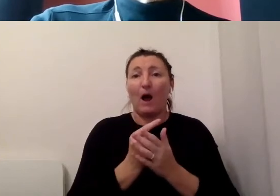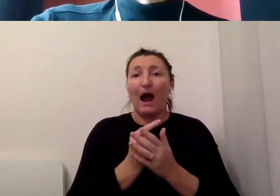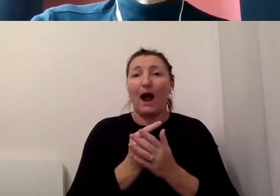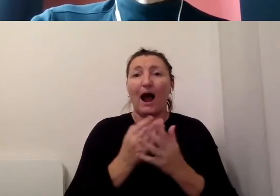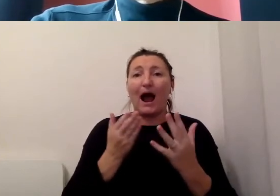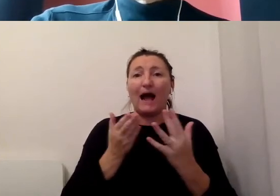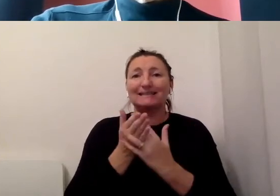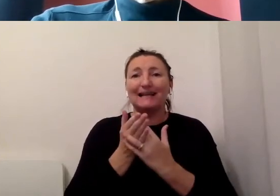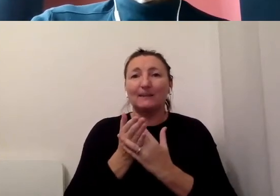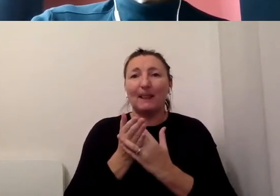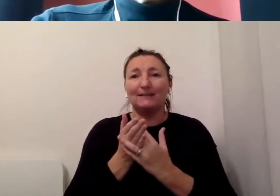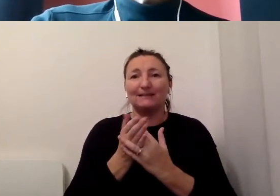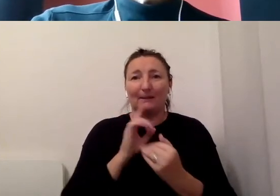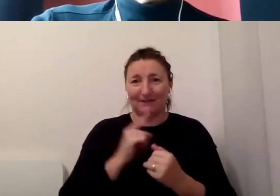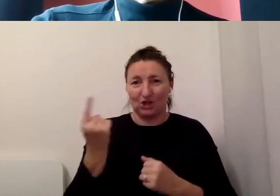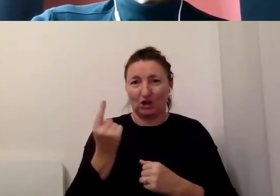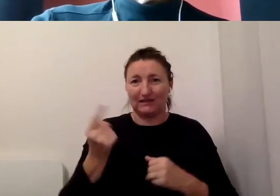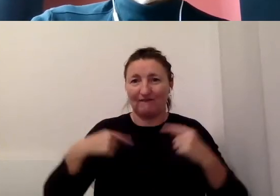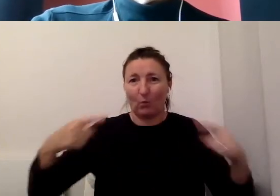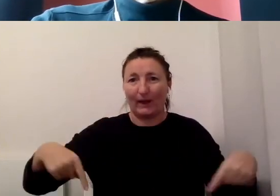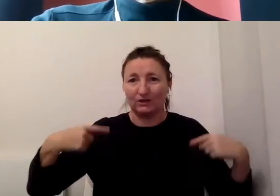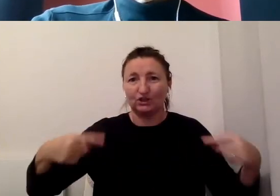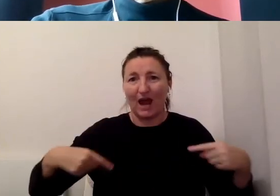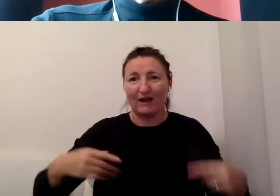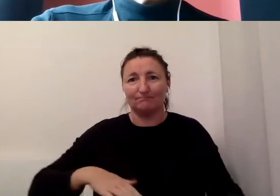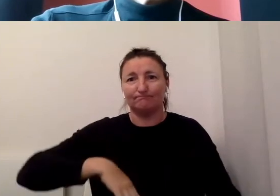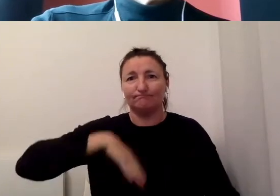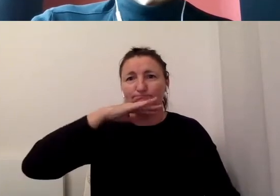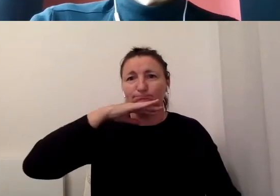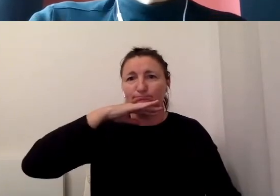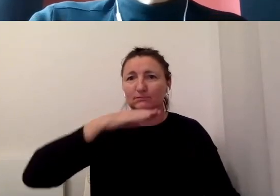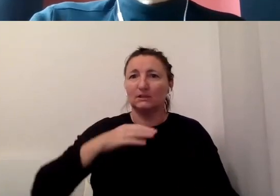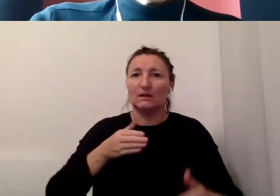She's a wheelchair user and she's fed up with how hard it is to get into ordinary places,